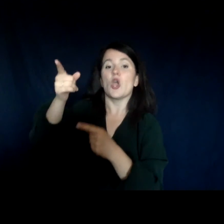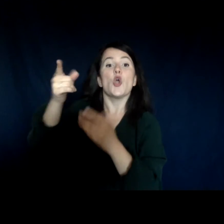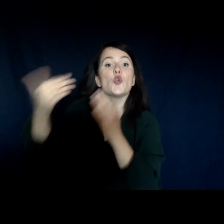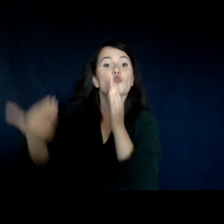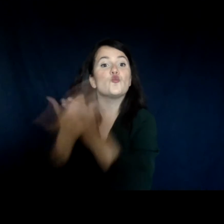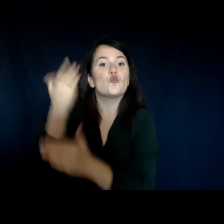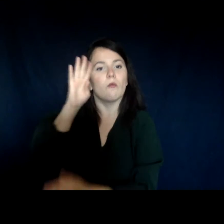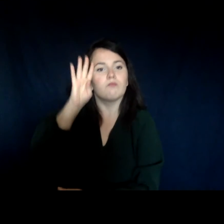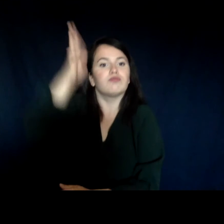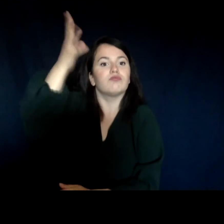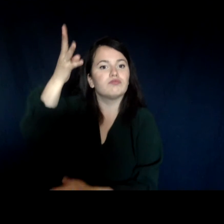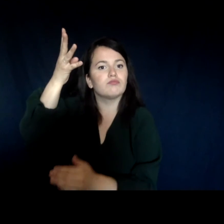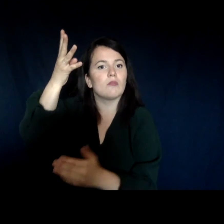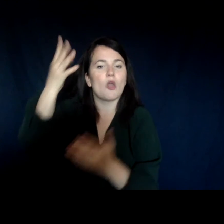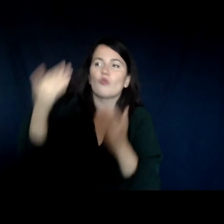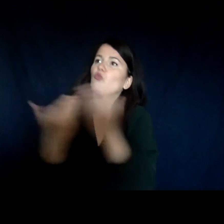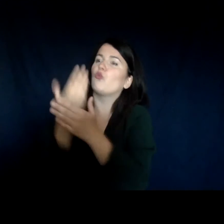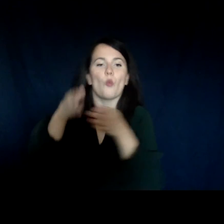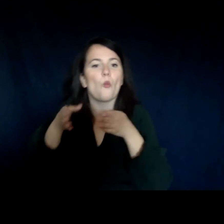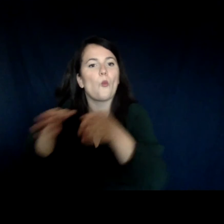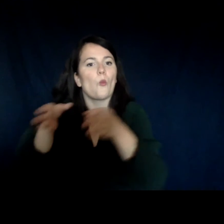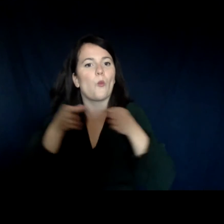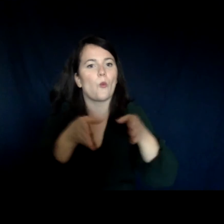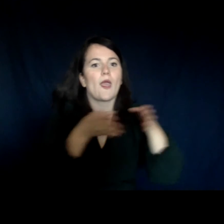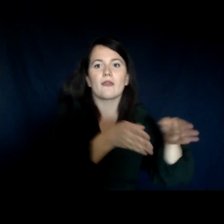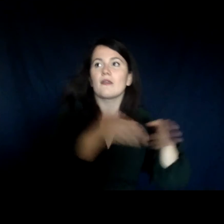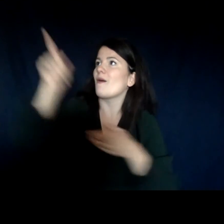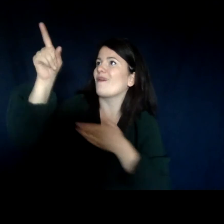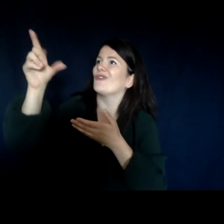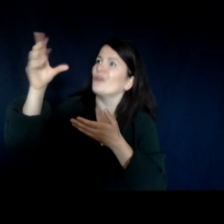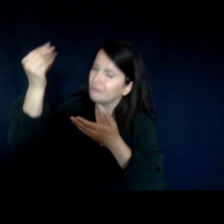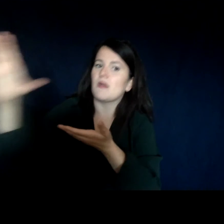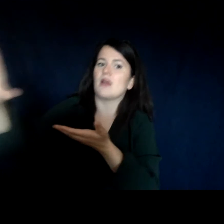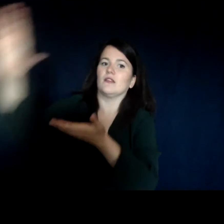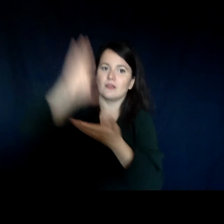That we don't invest in outdated support models.